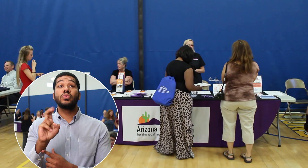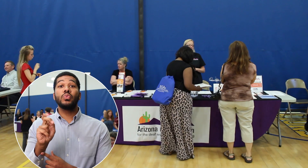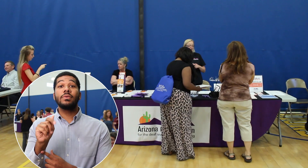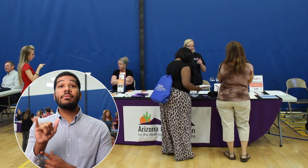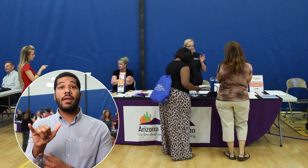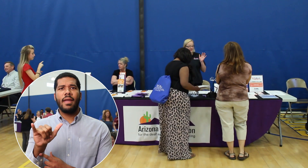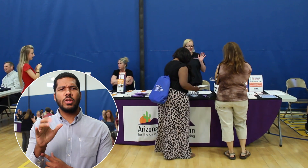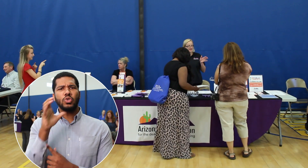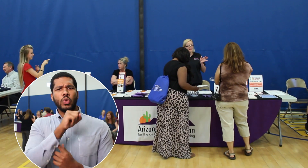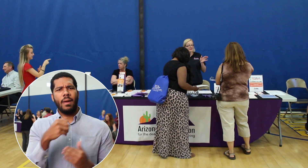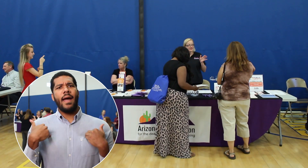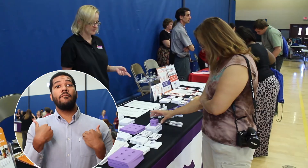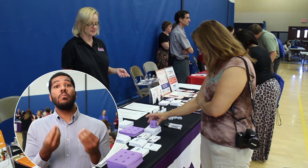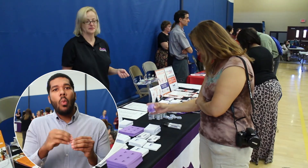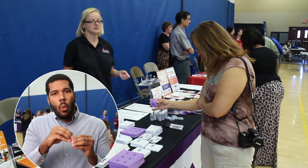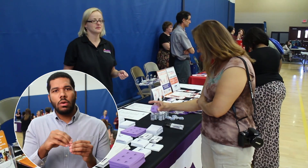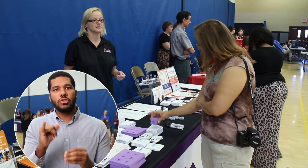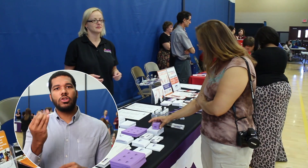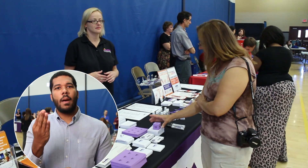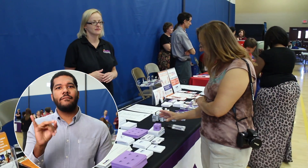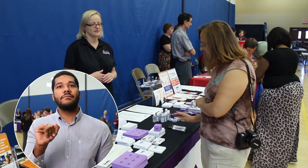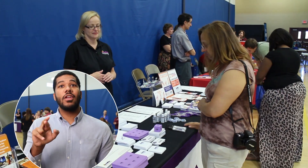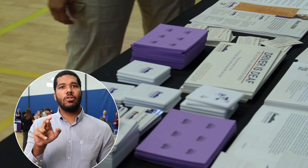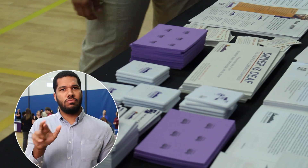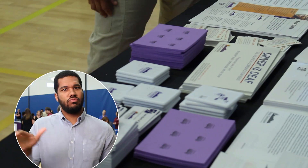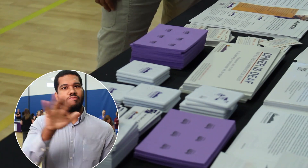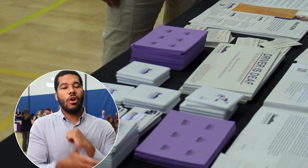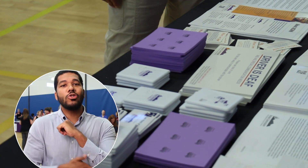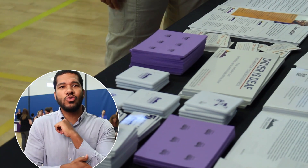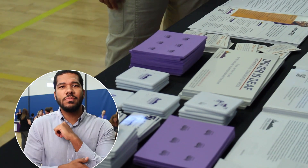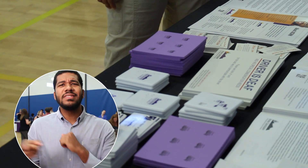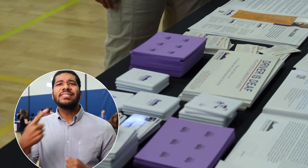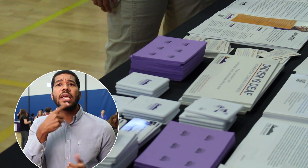Sue Kay expects a number of fairs like these happen throughout the country and says even